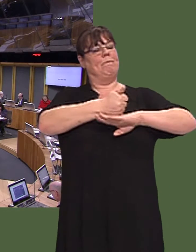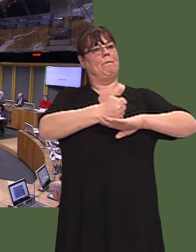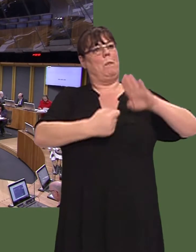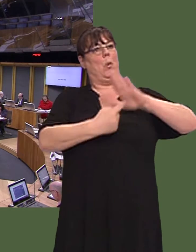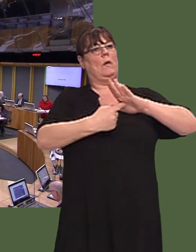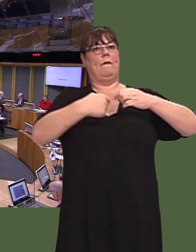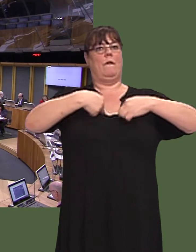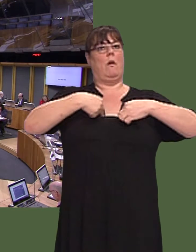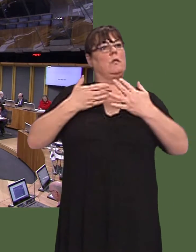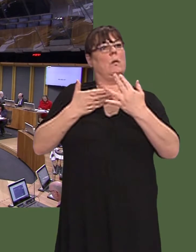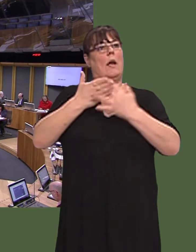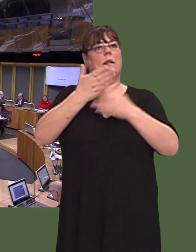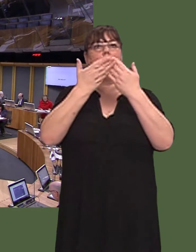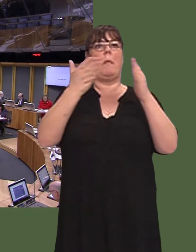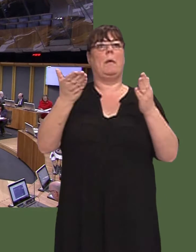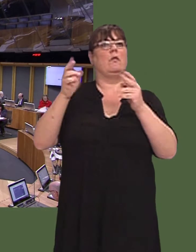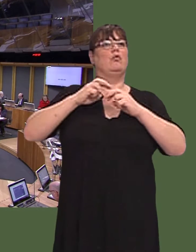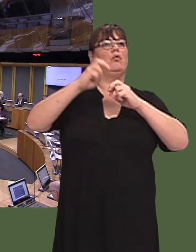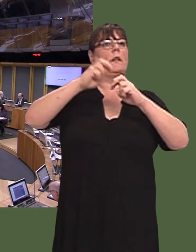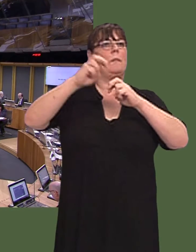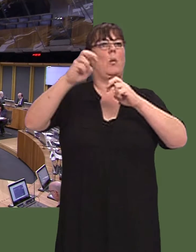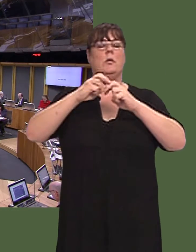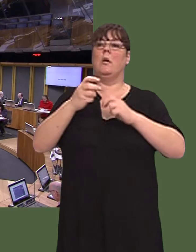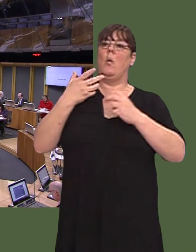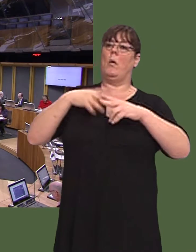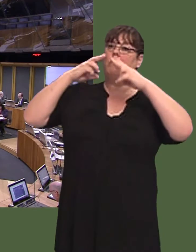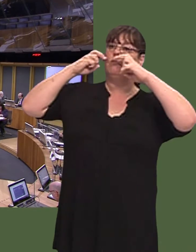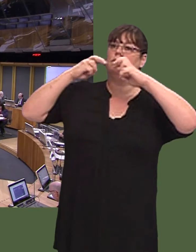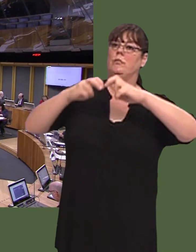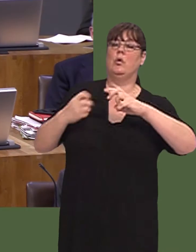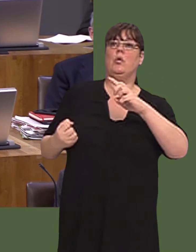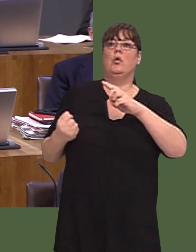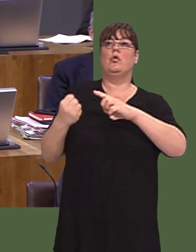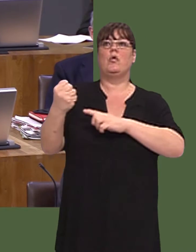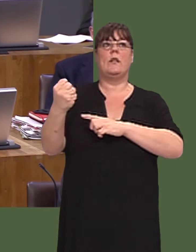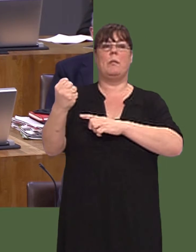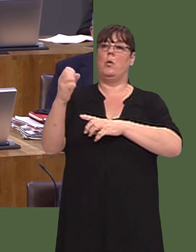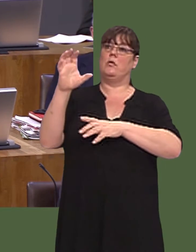We monitor passenger satisfaction with stations using research undertaken by Transport Focus